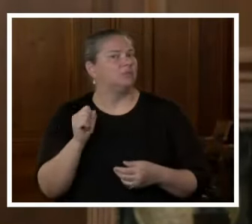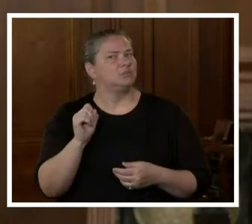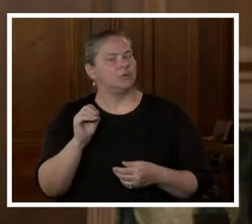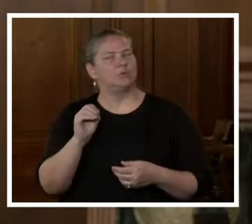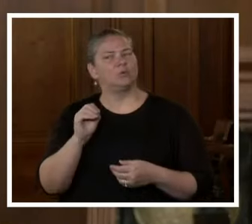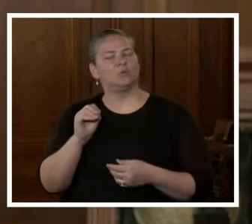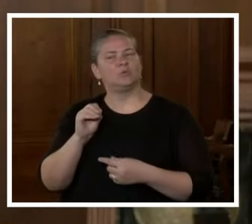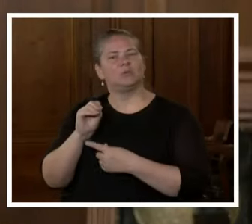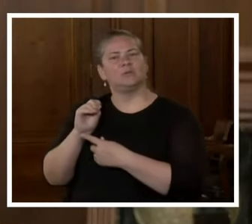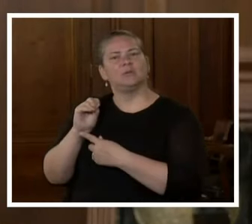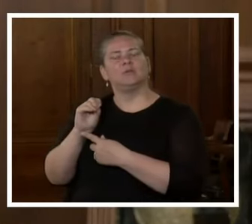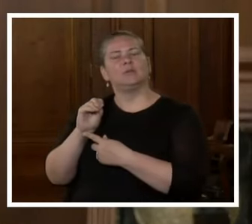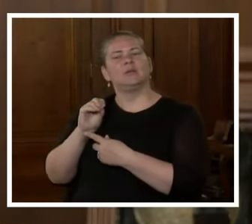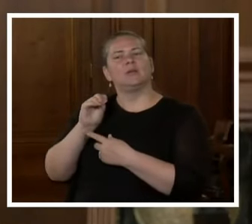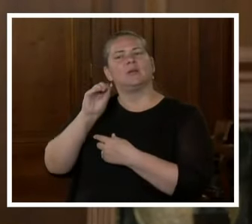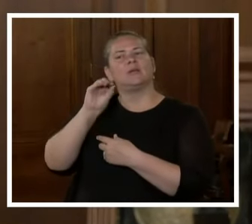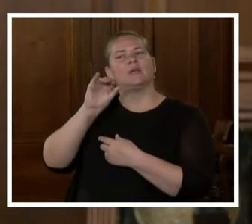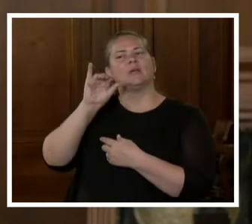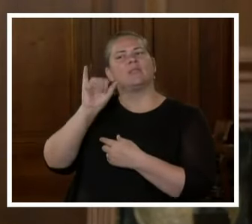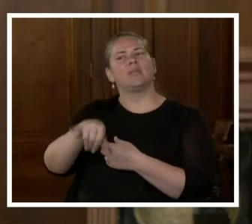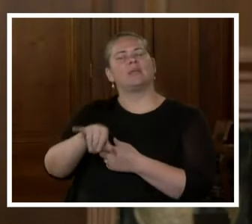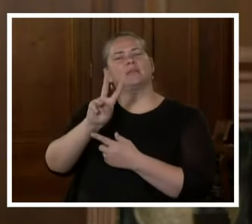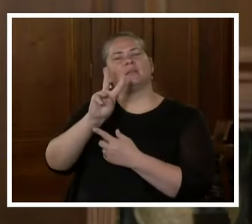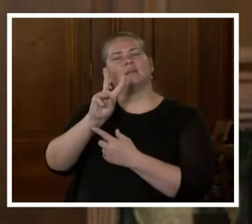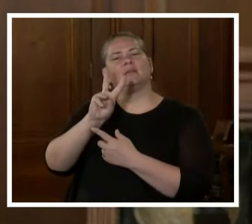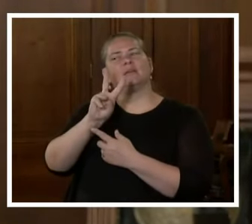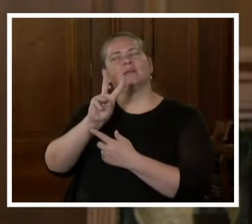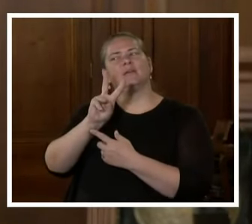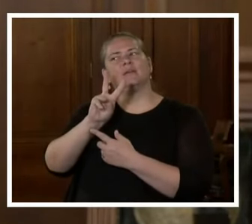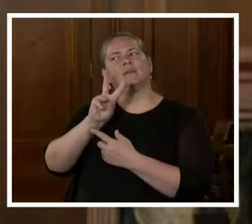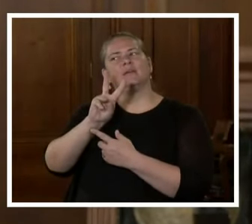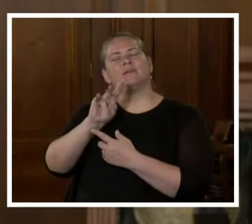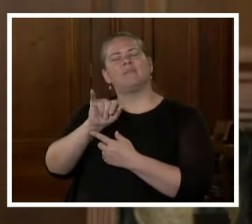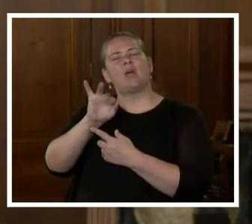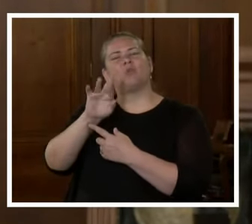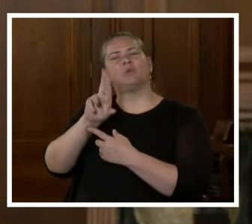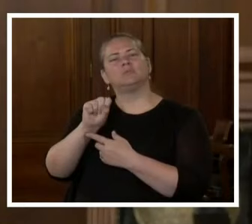DEMONSTRATORS ARE, AND ALMOST